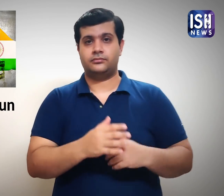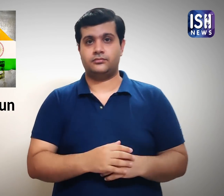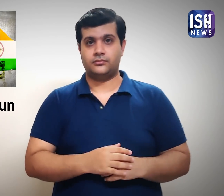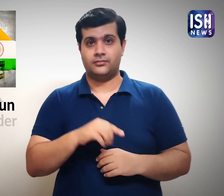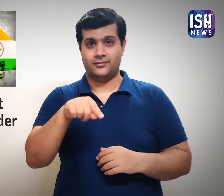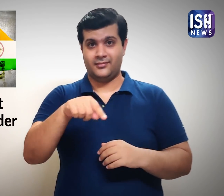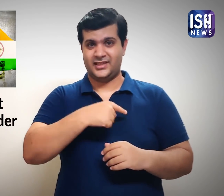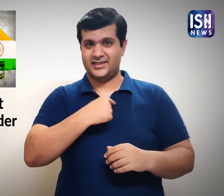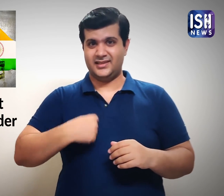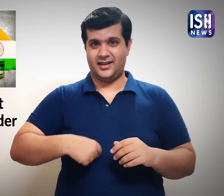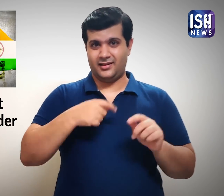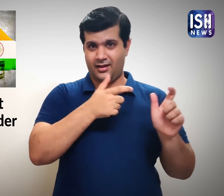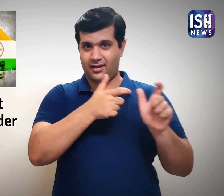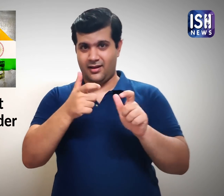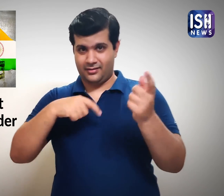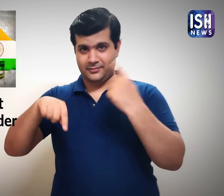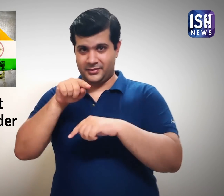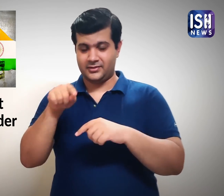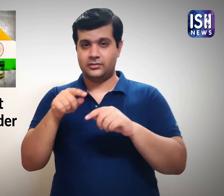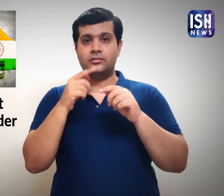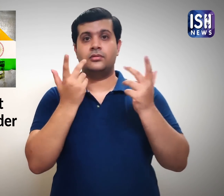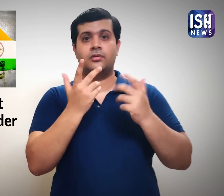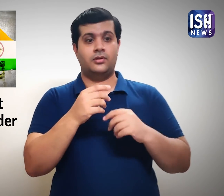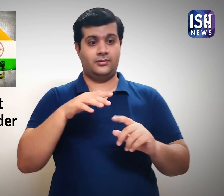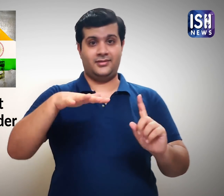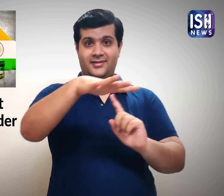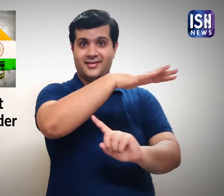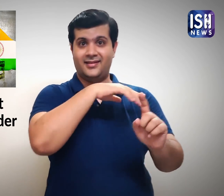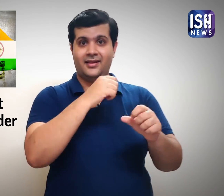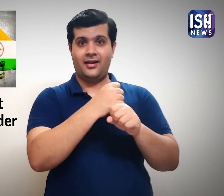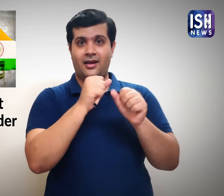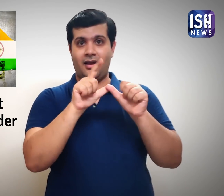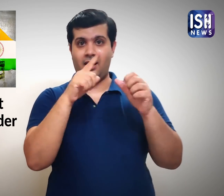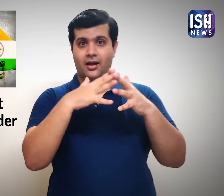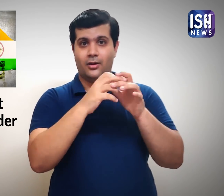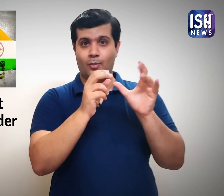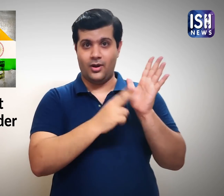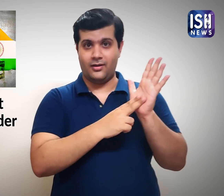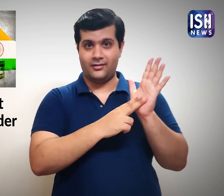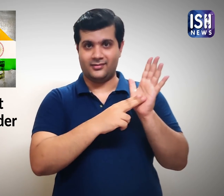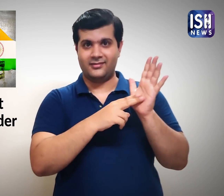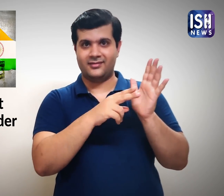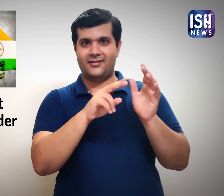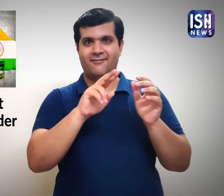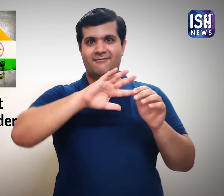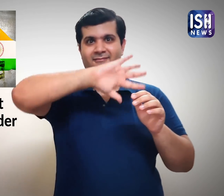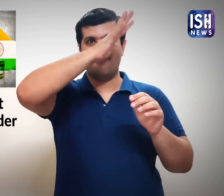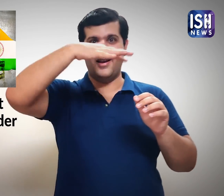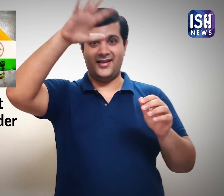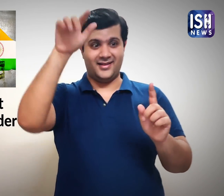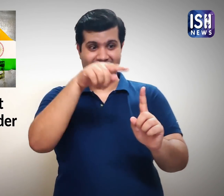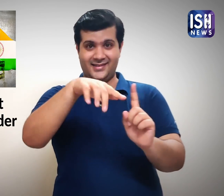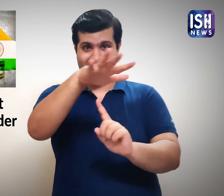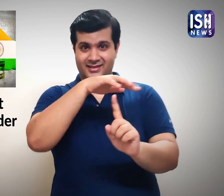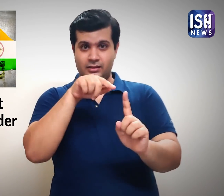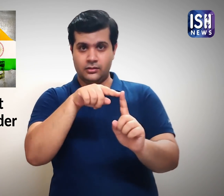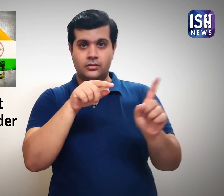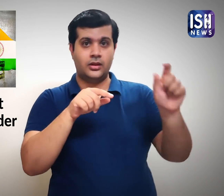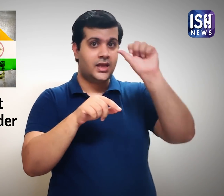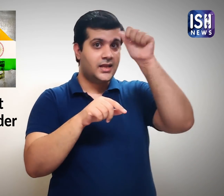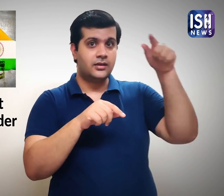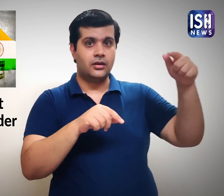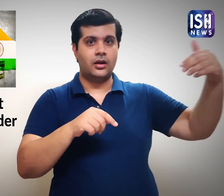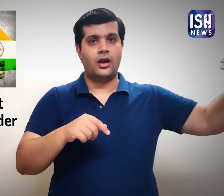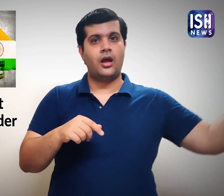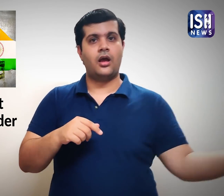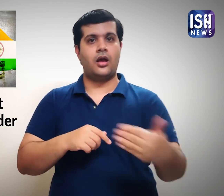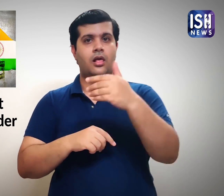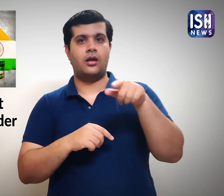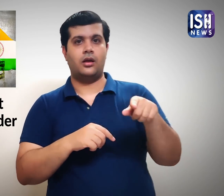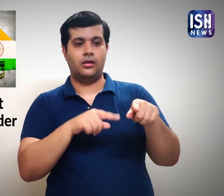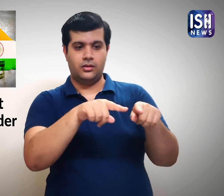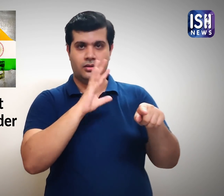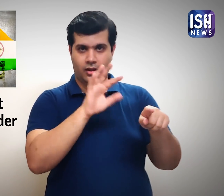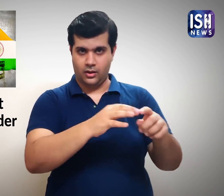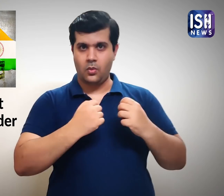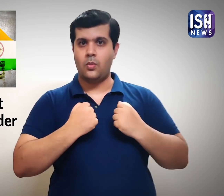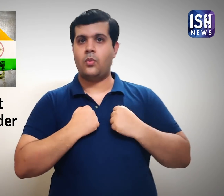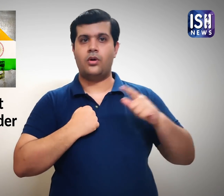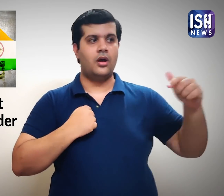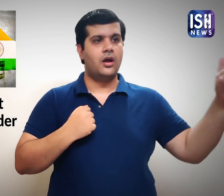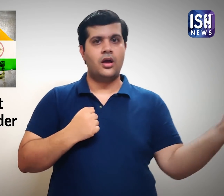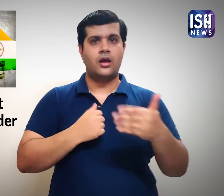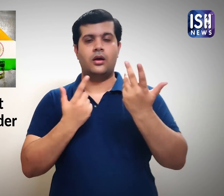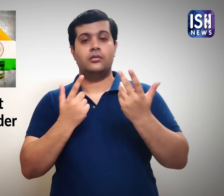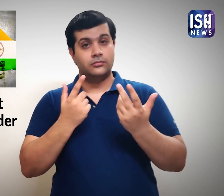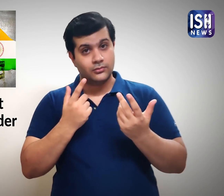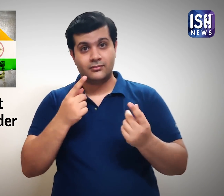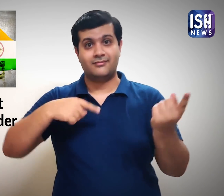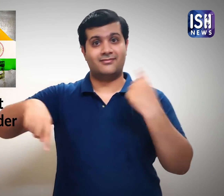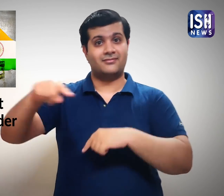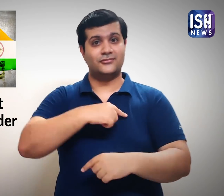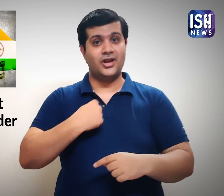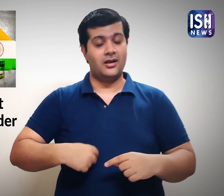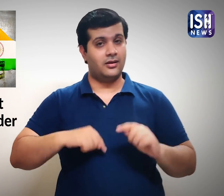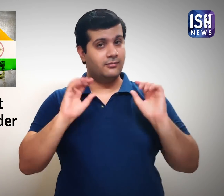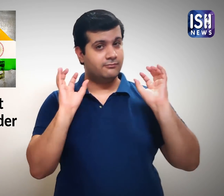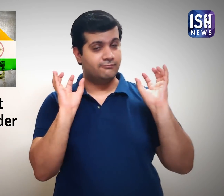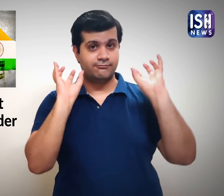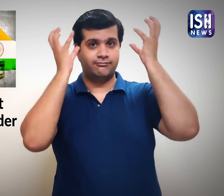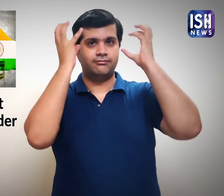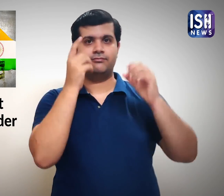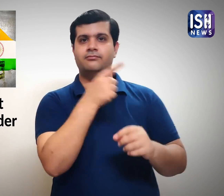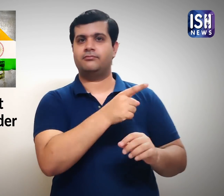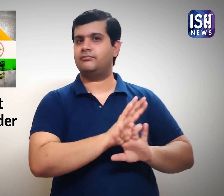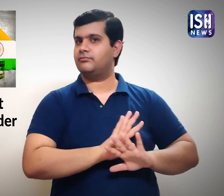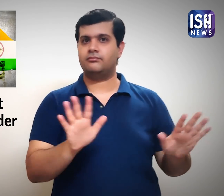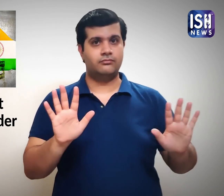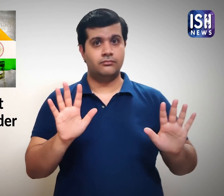"According to the Chinese military, India has entered into the Chinese territory of the Galwan valley. So, China is angry.”